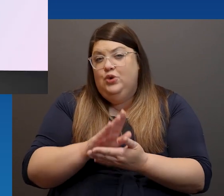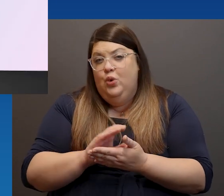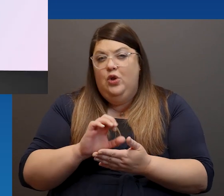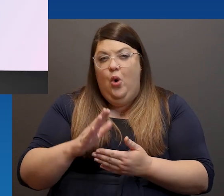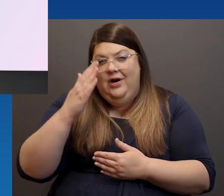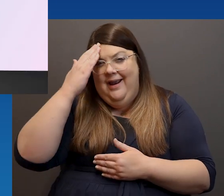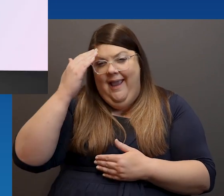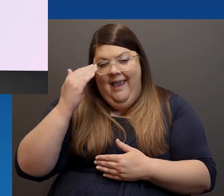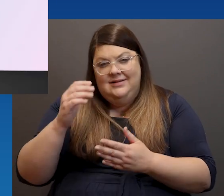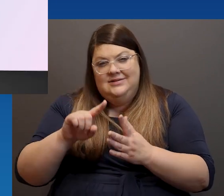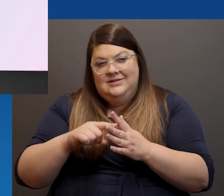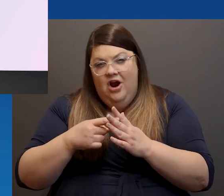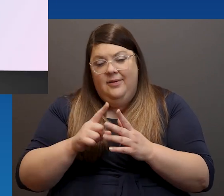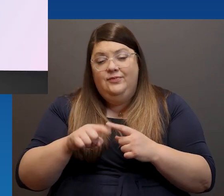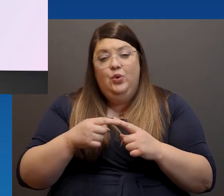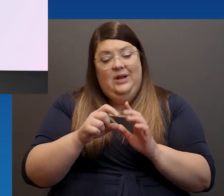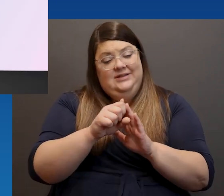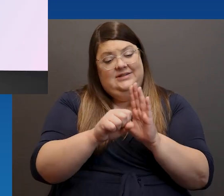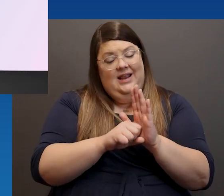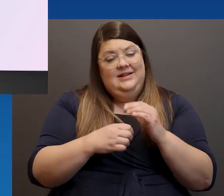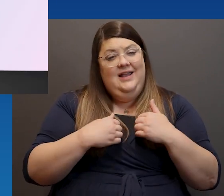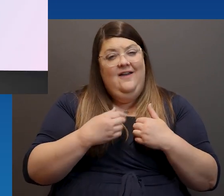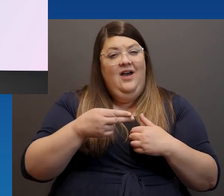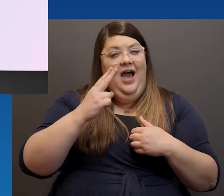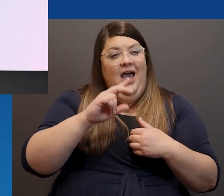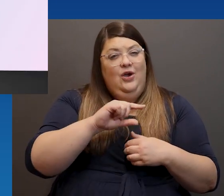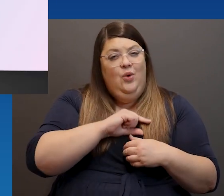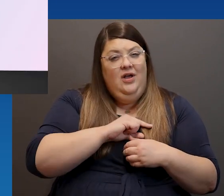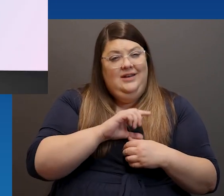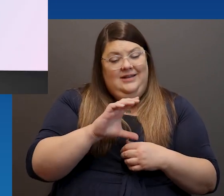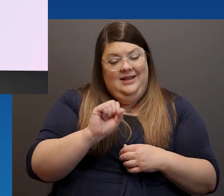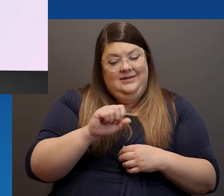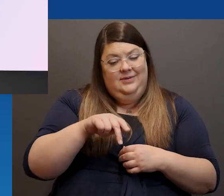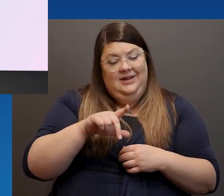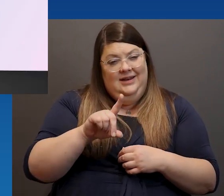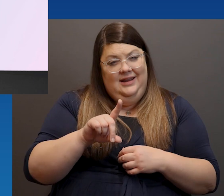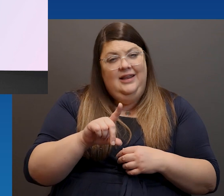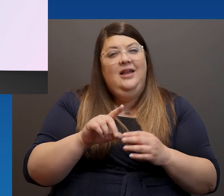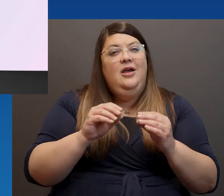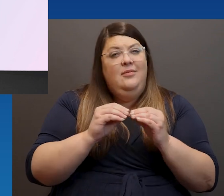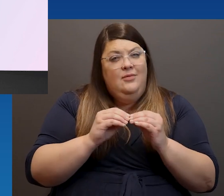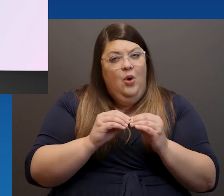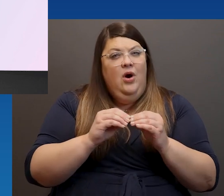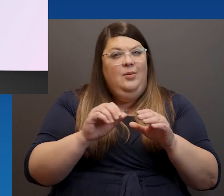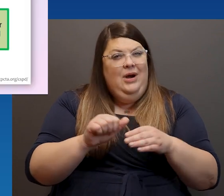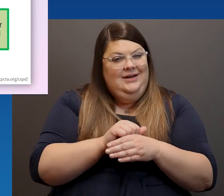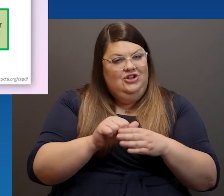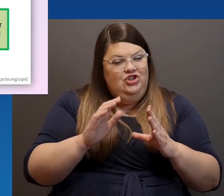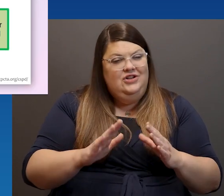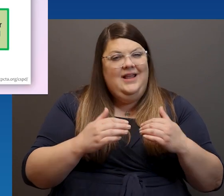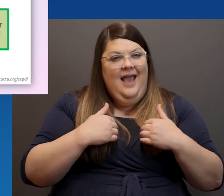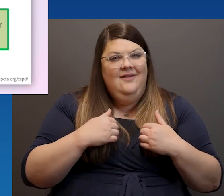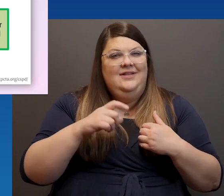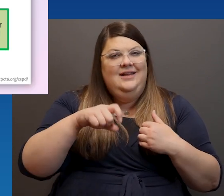When states have a high quality CSPD, more early childhood leaders and practitioners have the necessary knowledge and skills